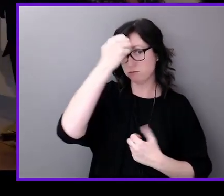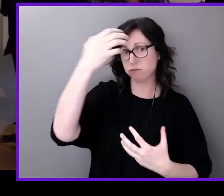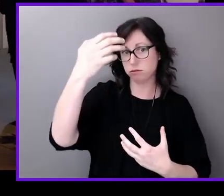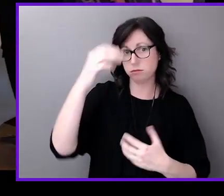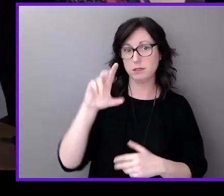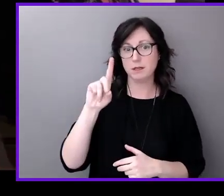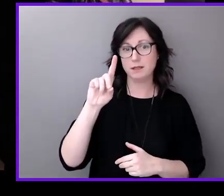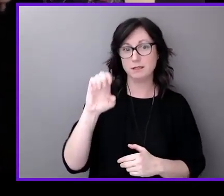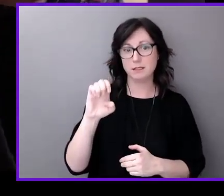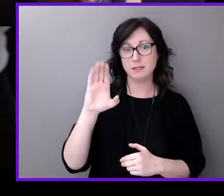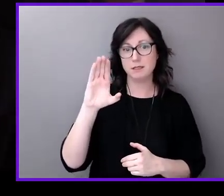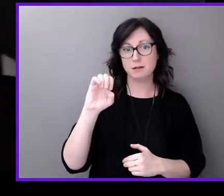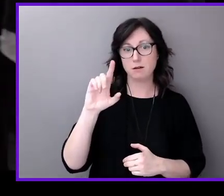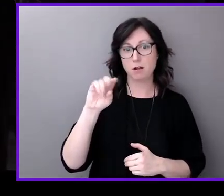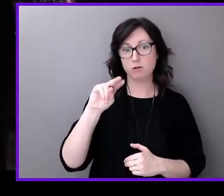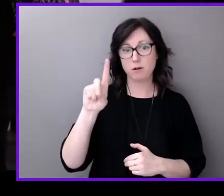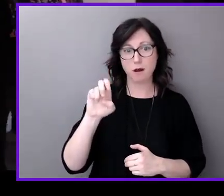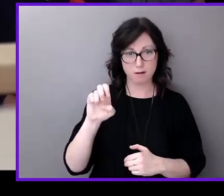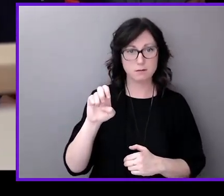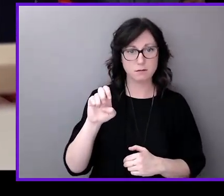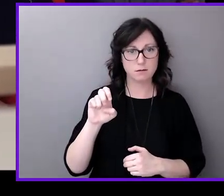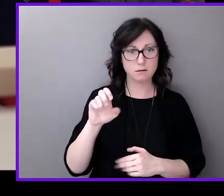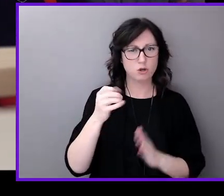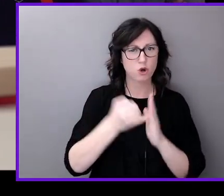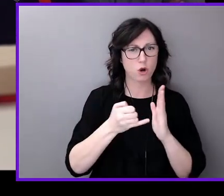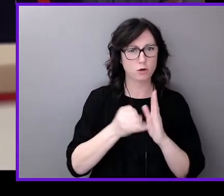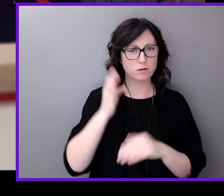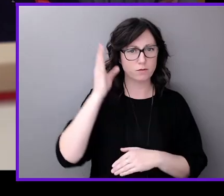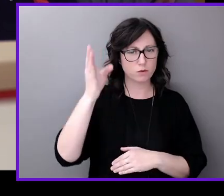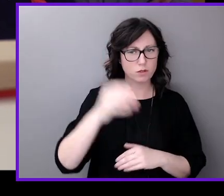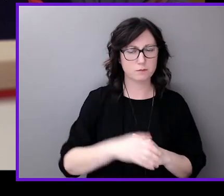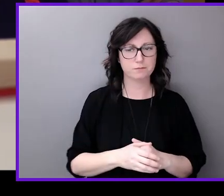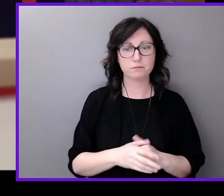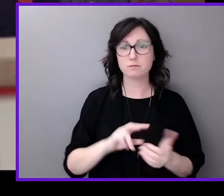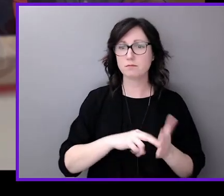To actualize this vision, we must also decolonize the Council itself